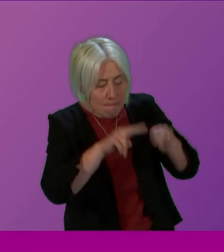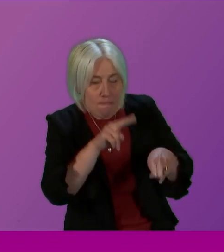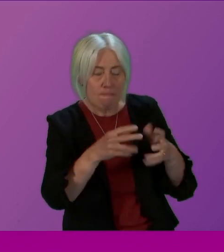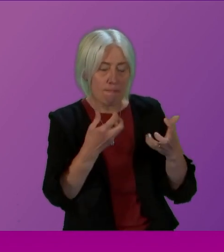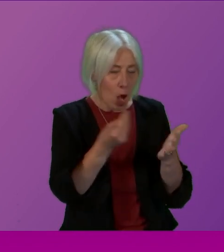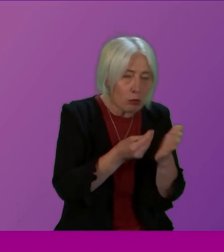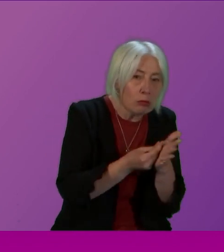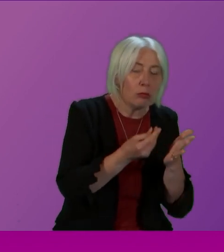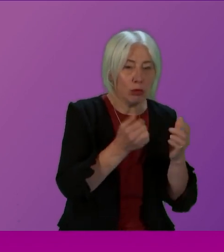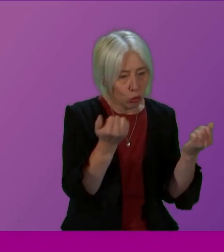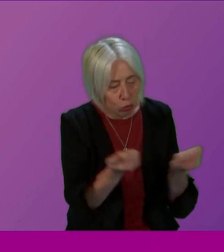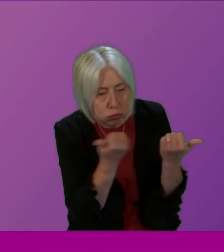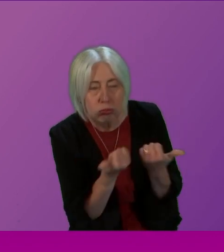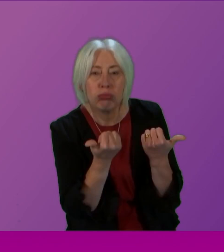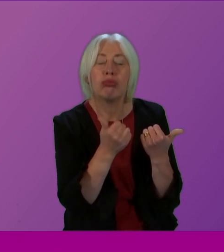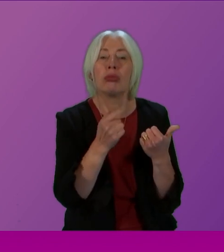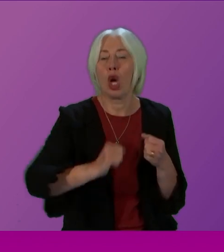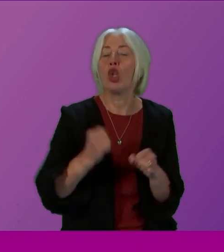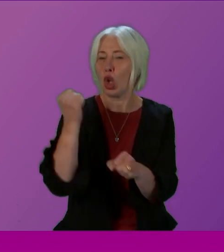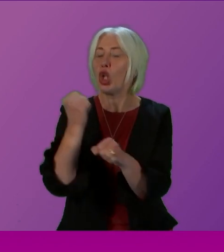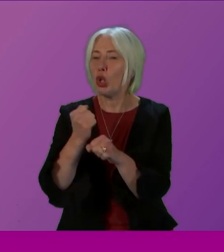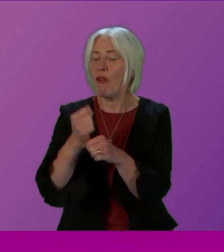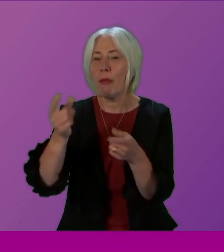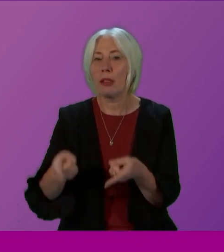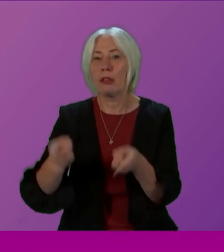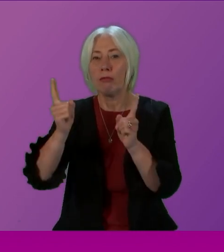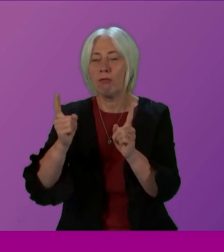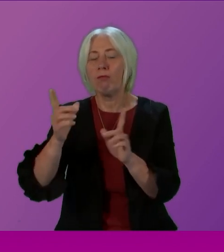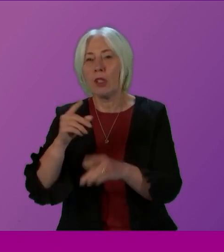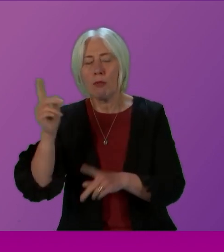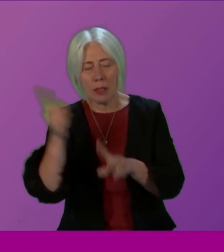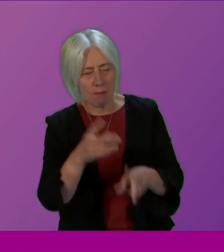the ferries, and Scottish Government officials are applying robust scrutiny to that.